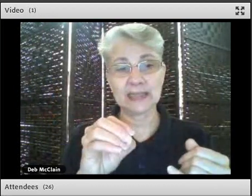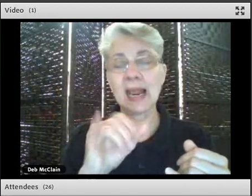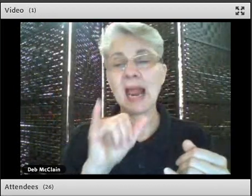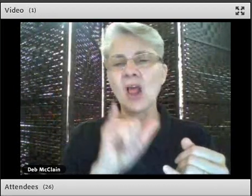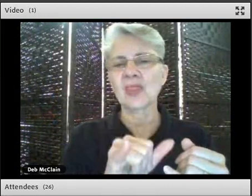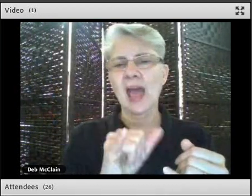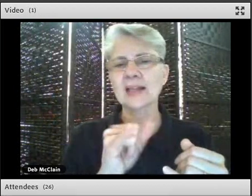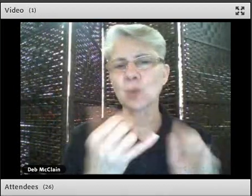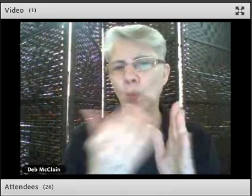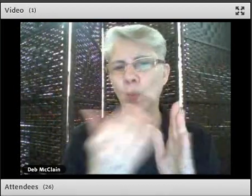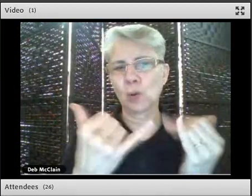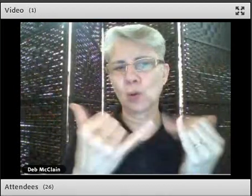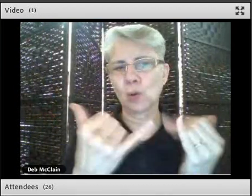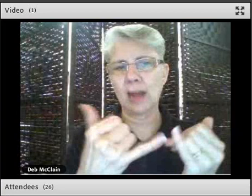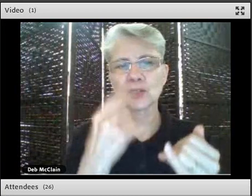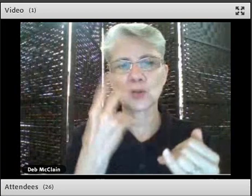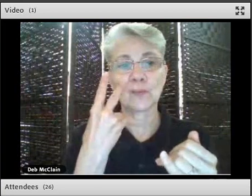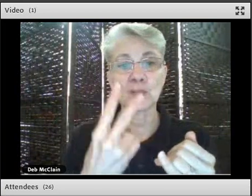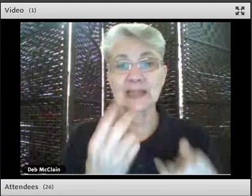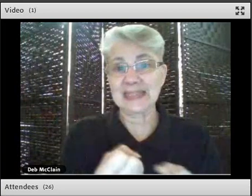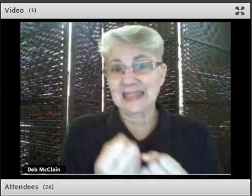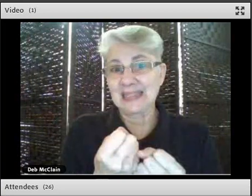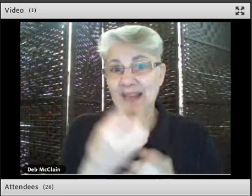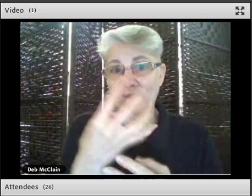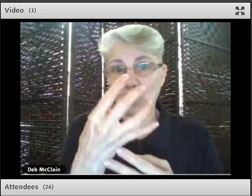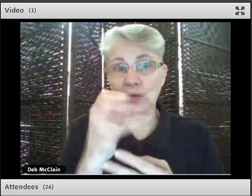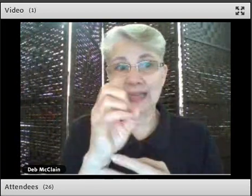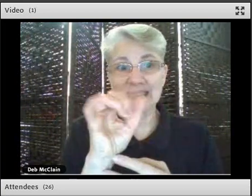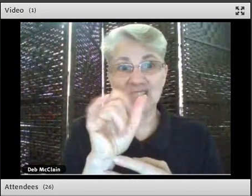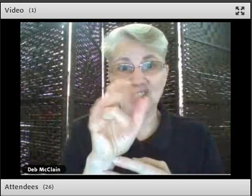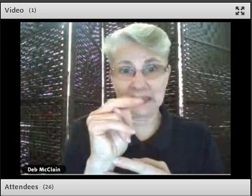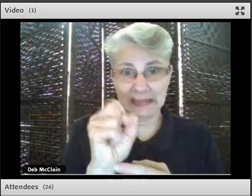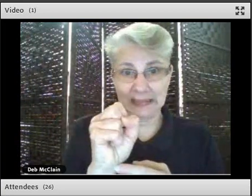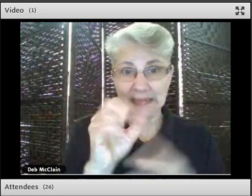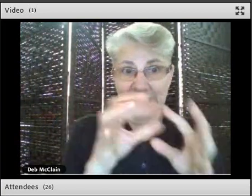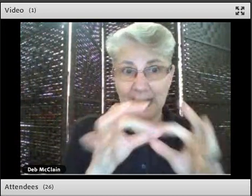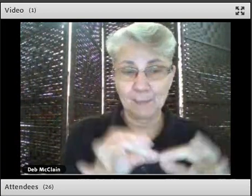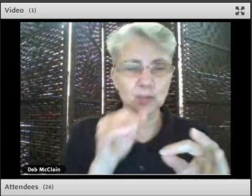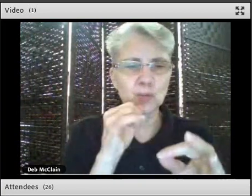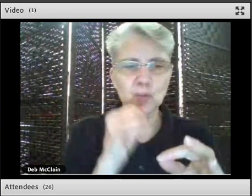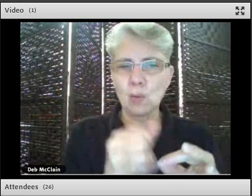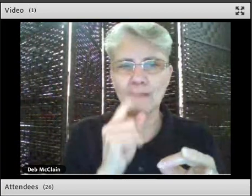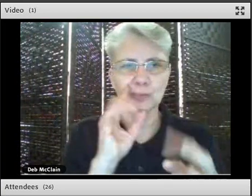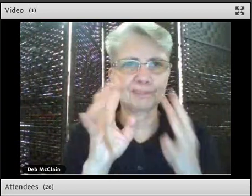you don't have to contrive a method of putting them into one field.